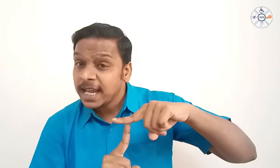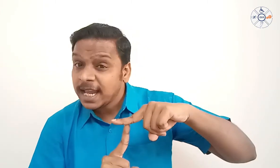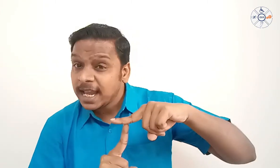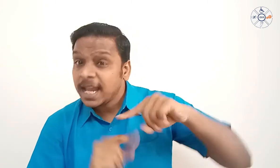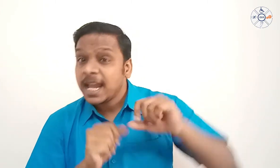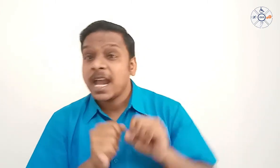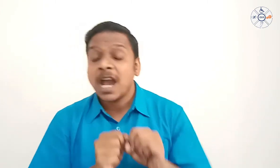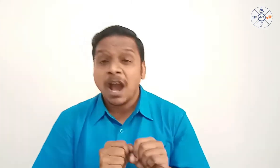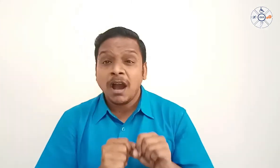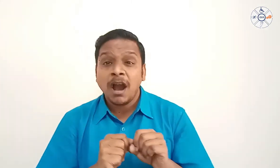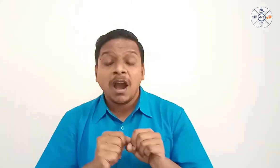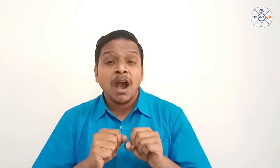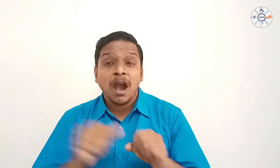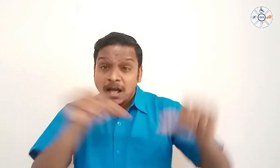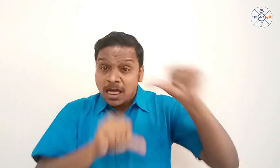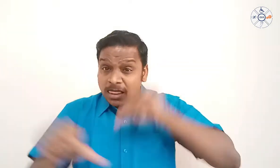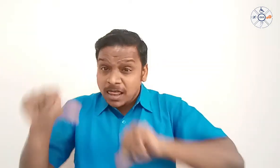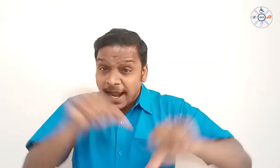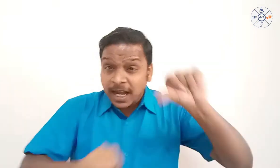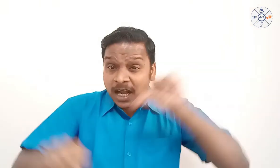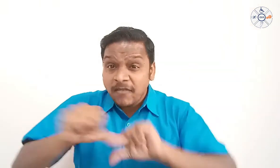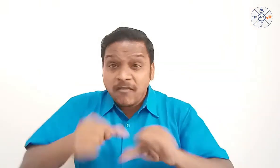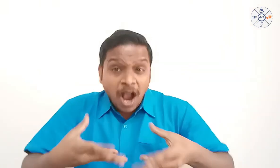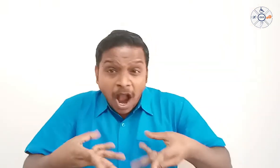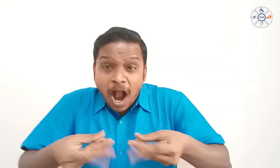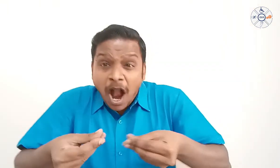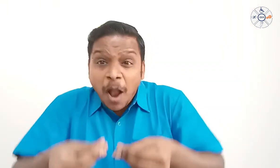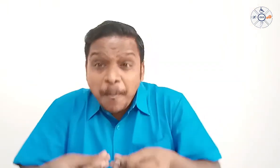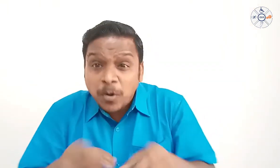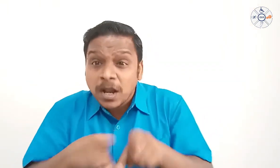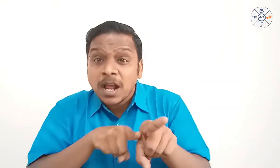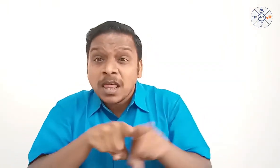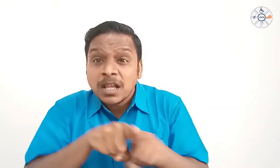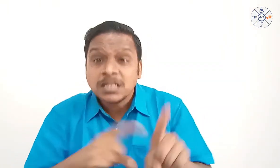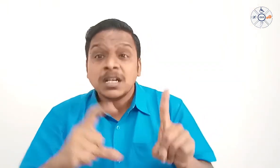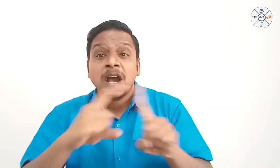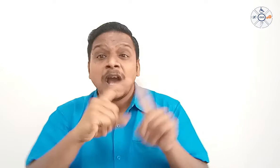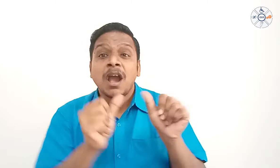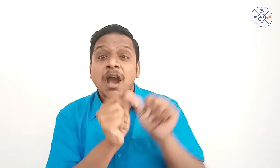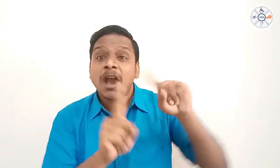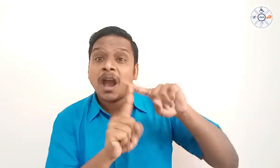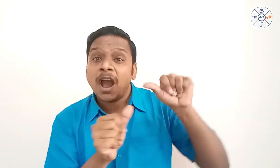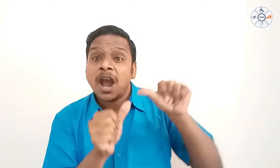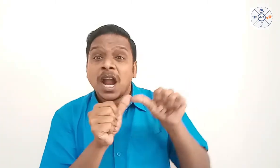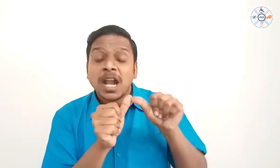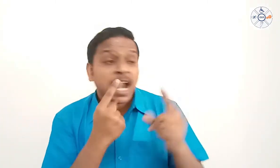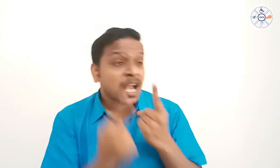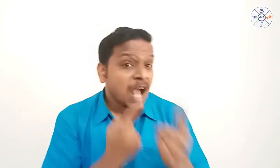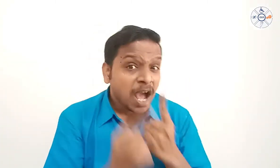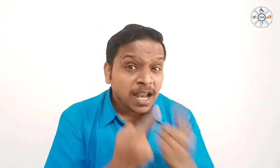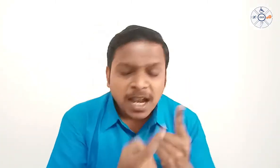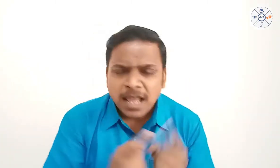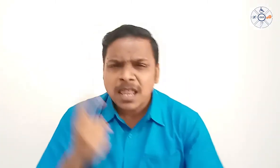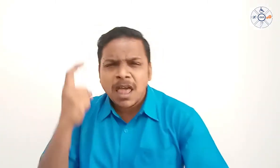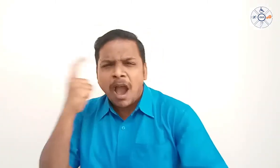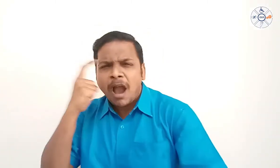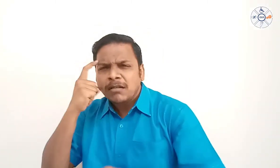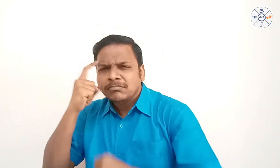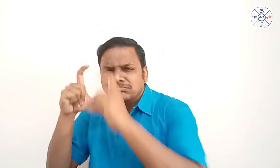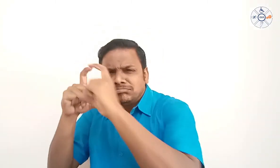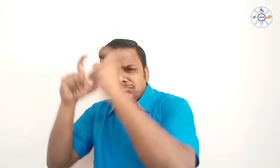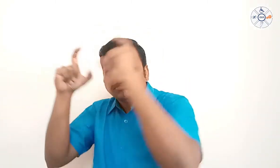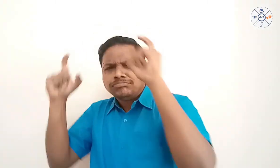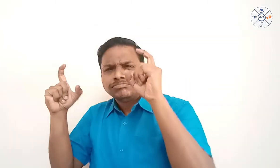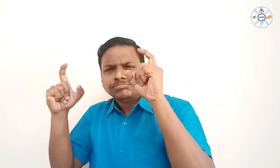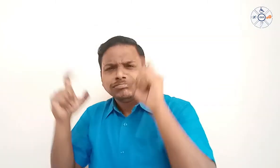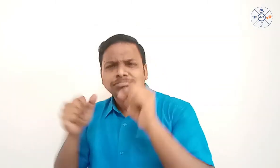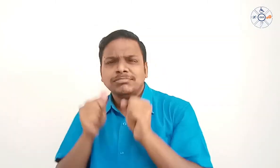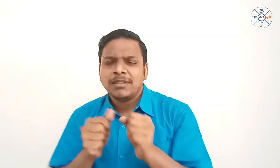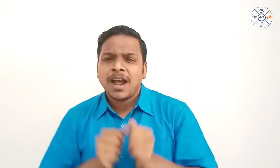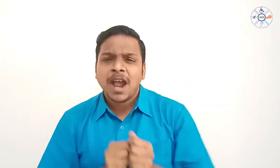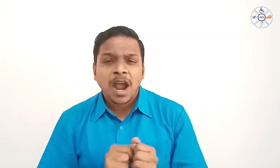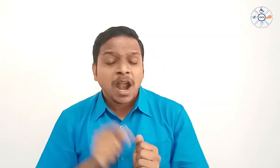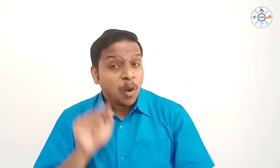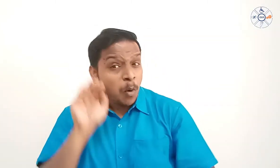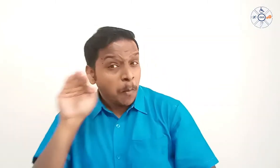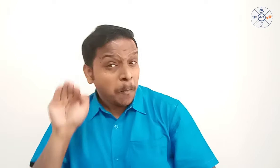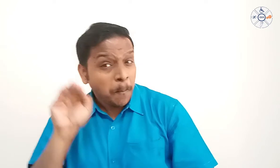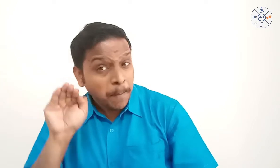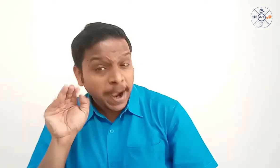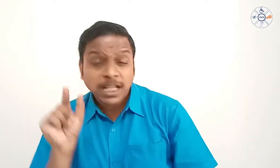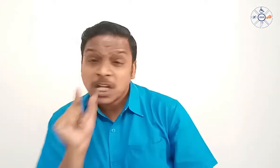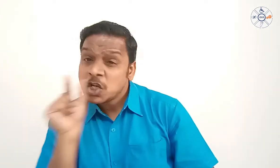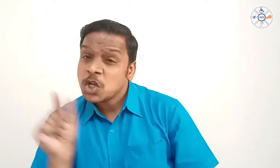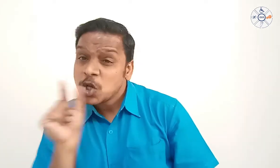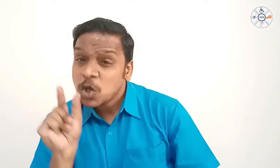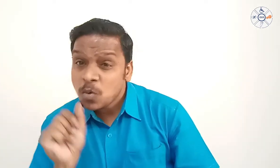and numeric computing (such as data analysis and visualization). Python is also used for